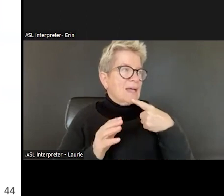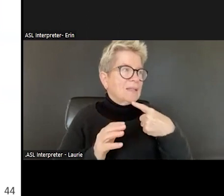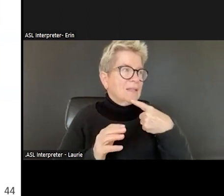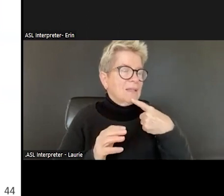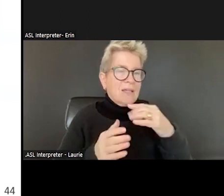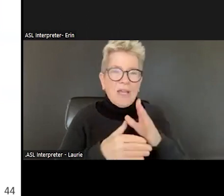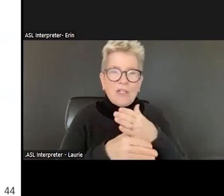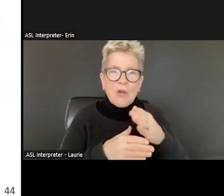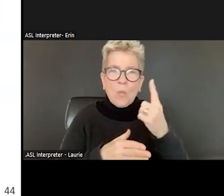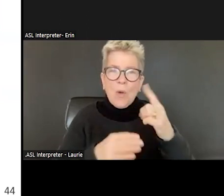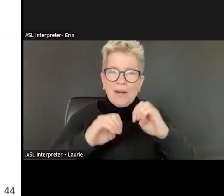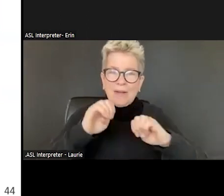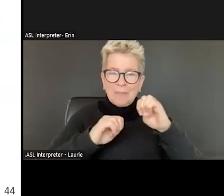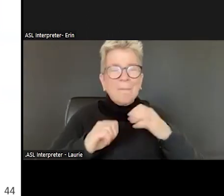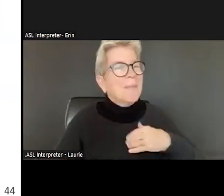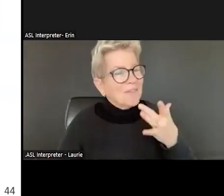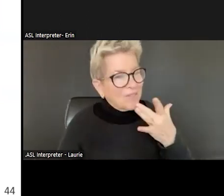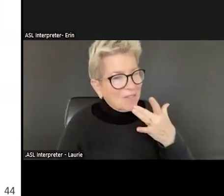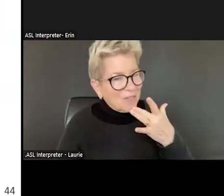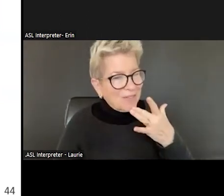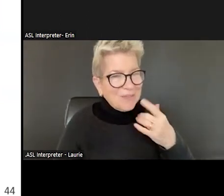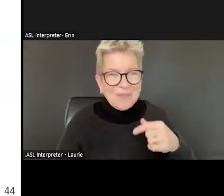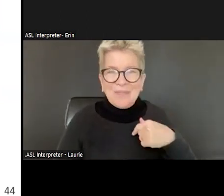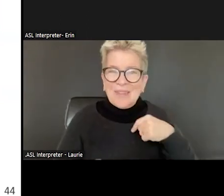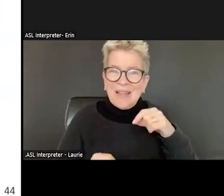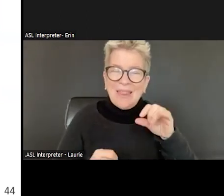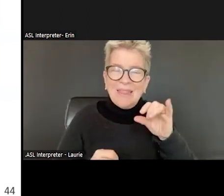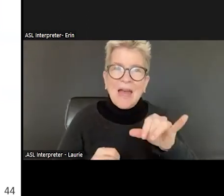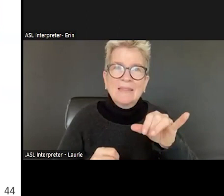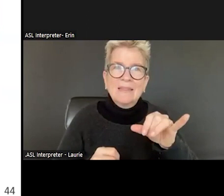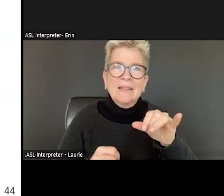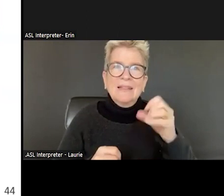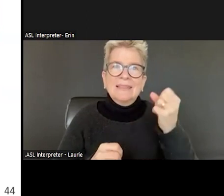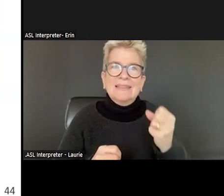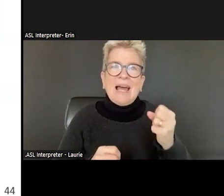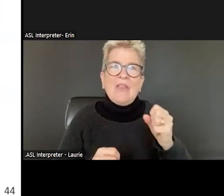experiment that's my favorite in here. That is a South African soap opera that